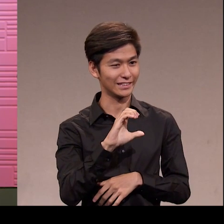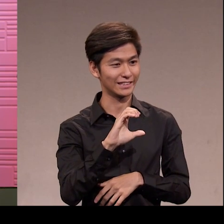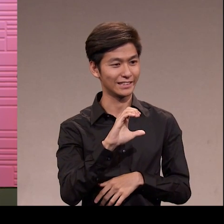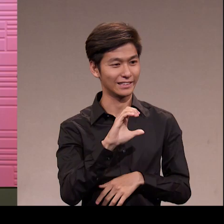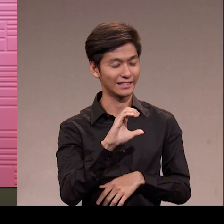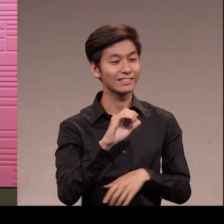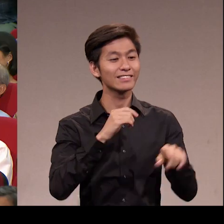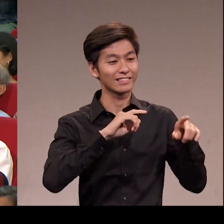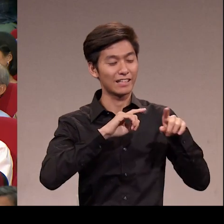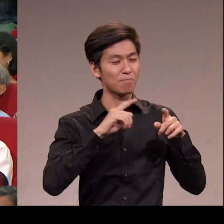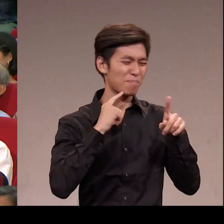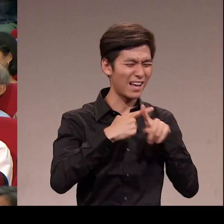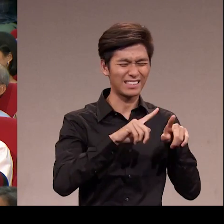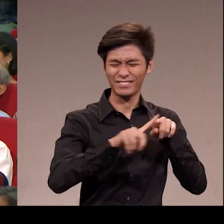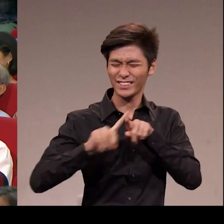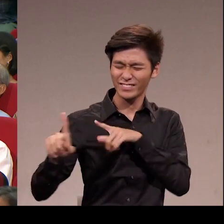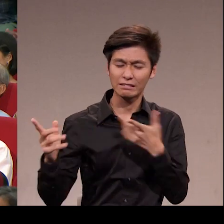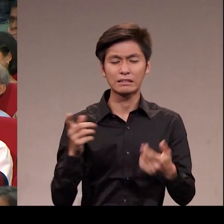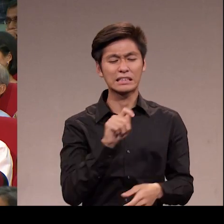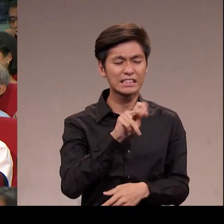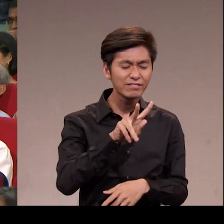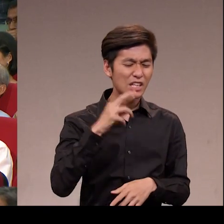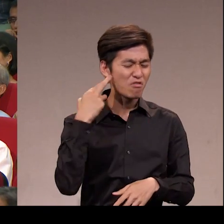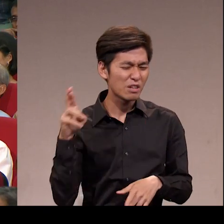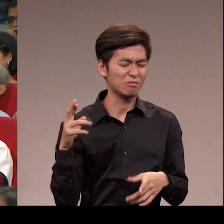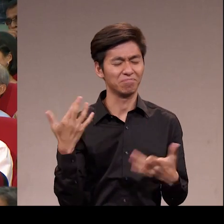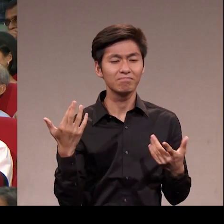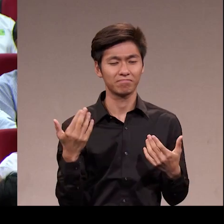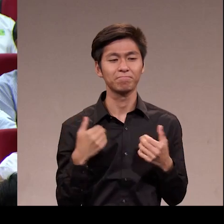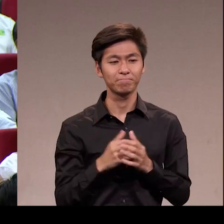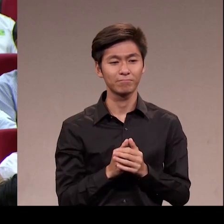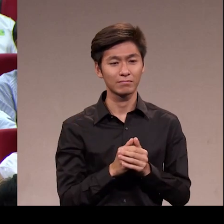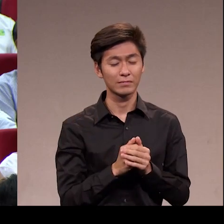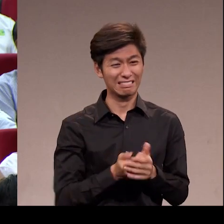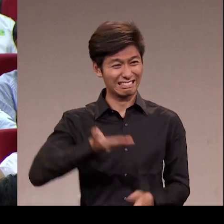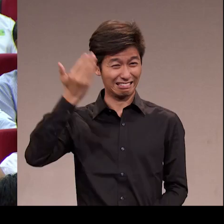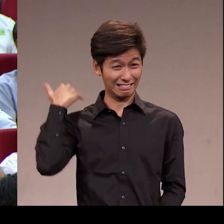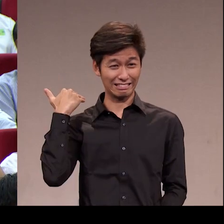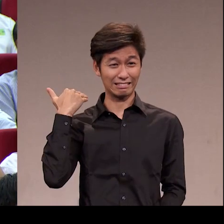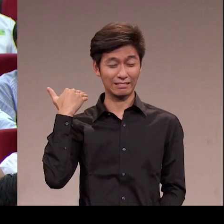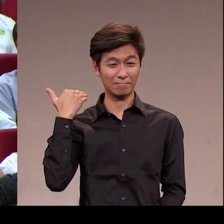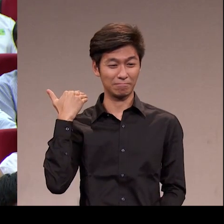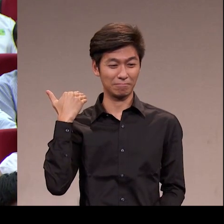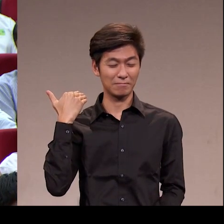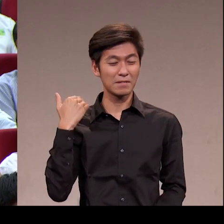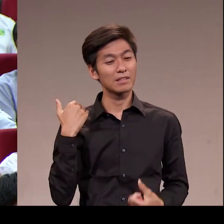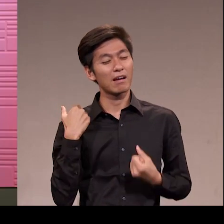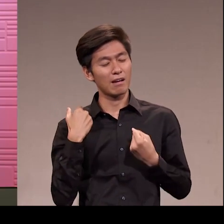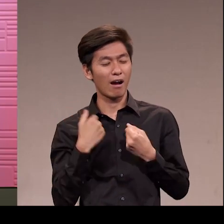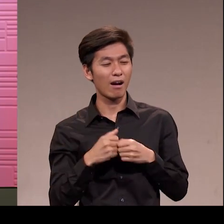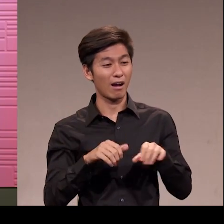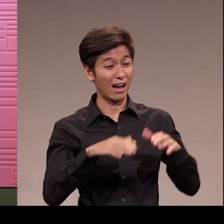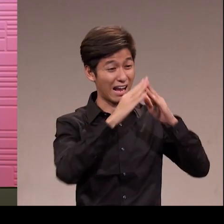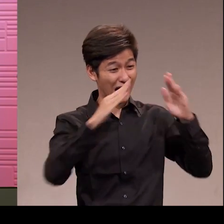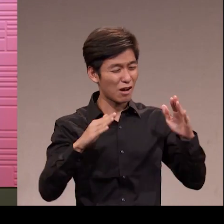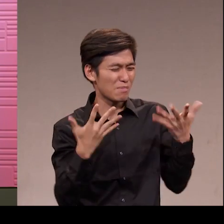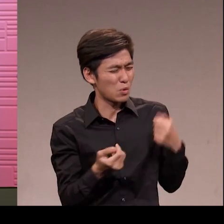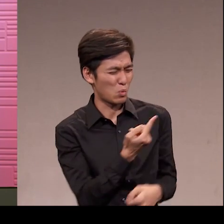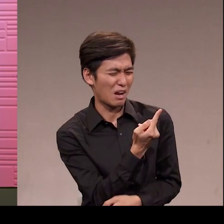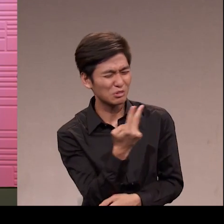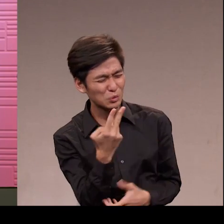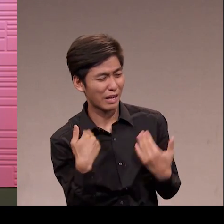different kinds of electrical appliances. Before, very few families had air conditioners installed at home.